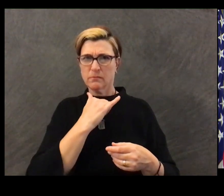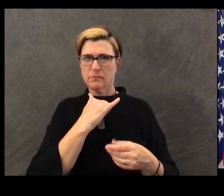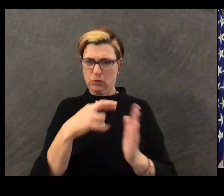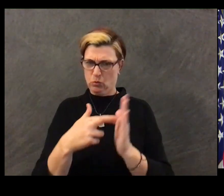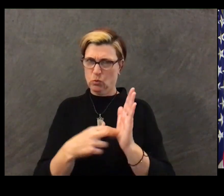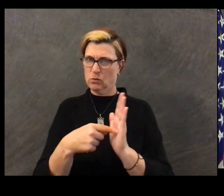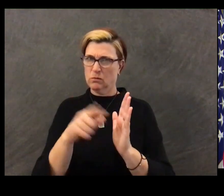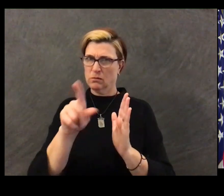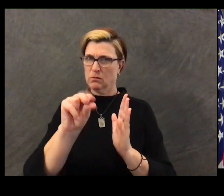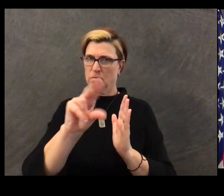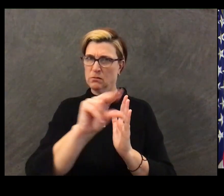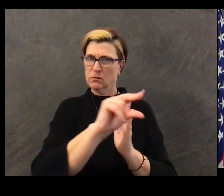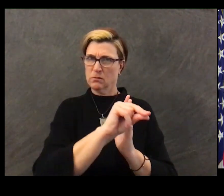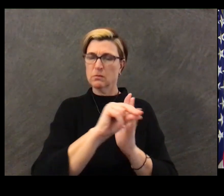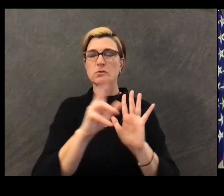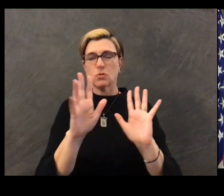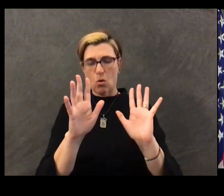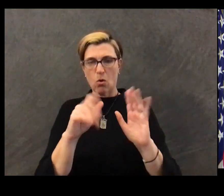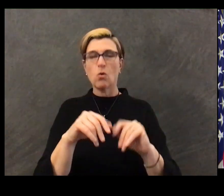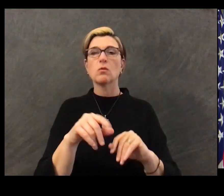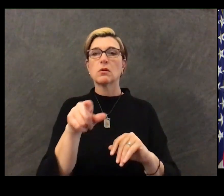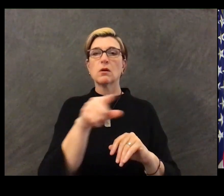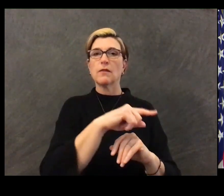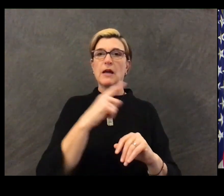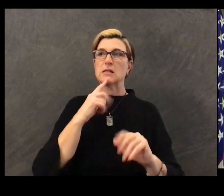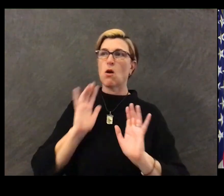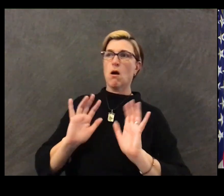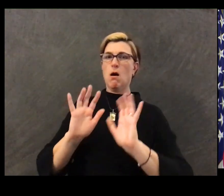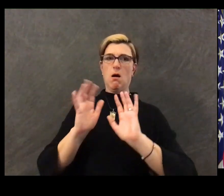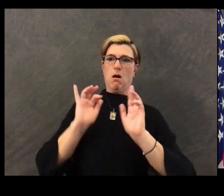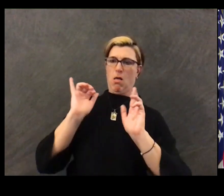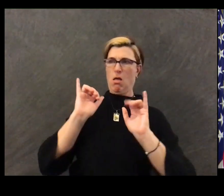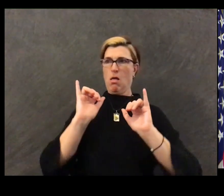strong enough that they didn't need the money so there's a certain amount of